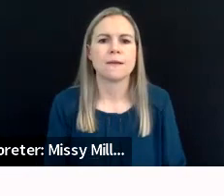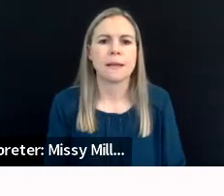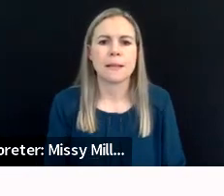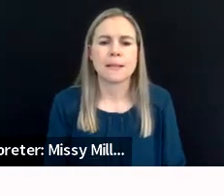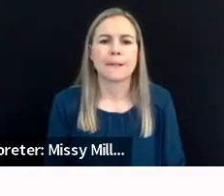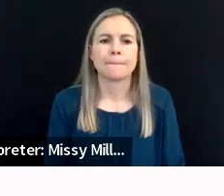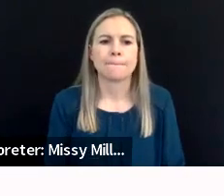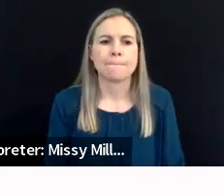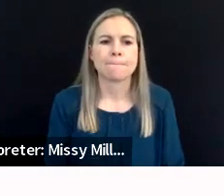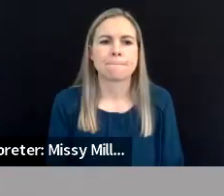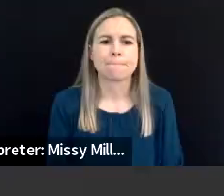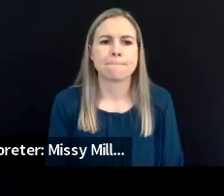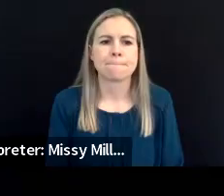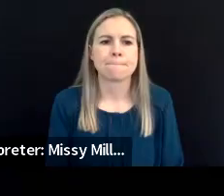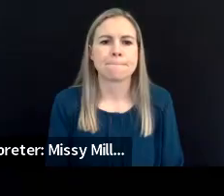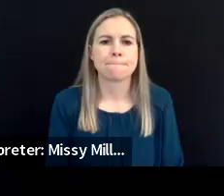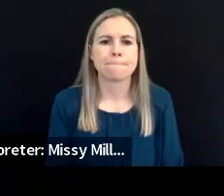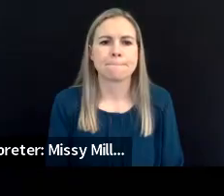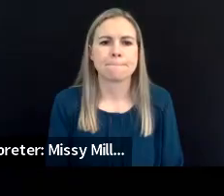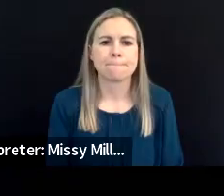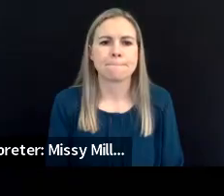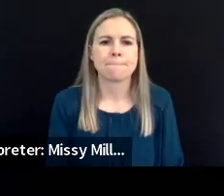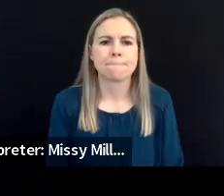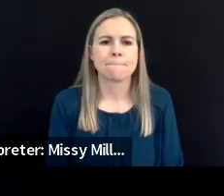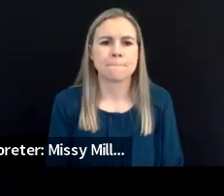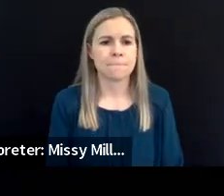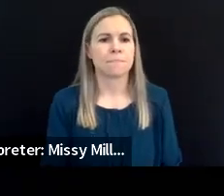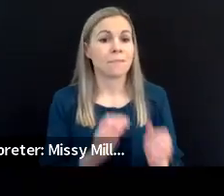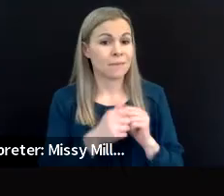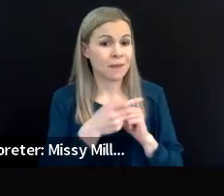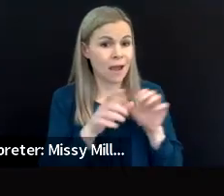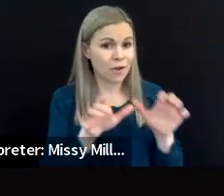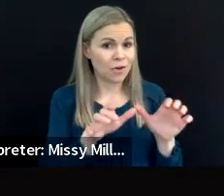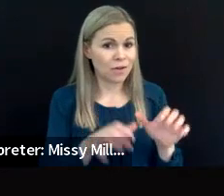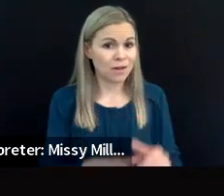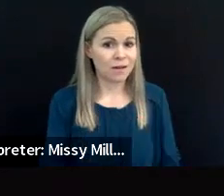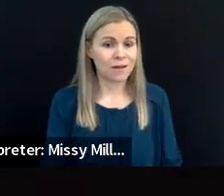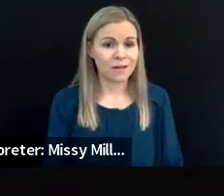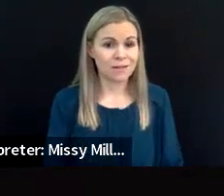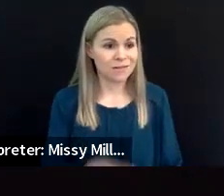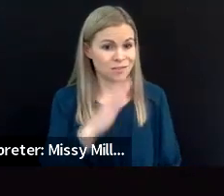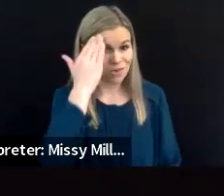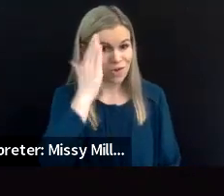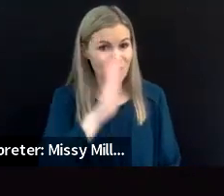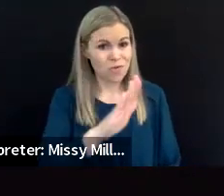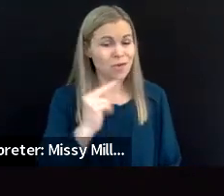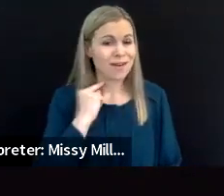I still want a snowboard. You actually could die.